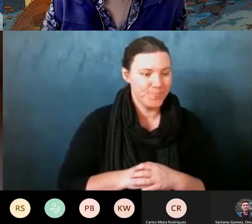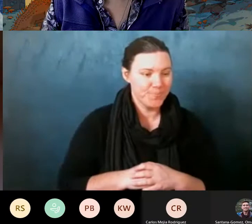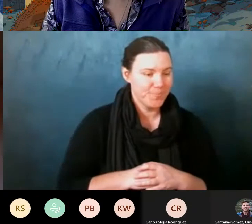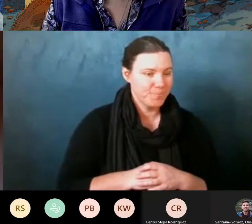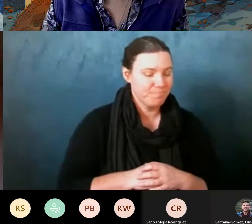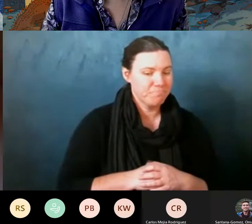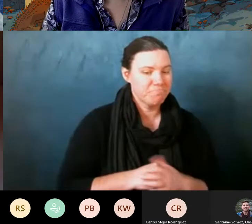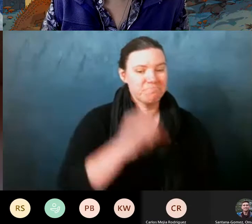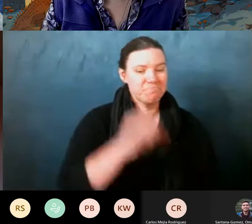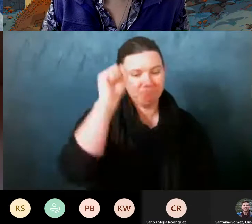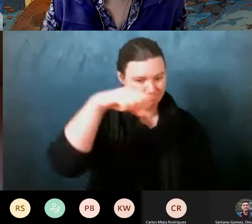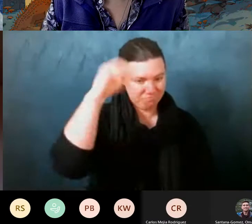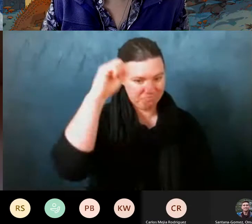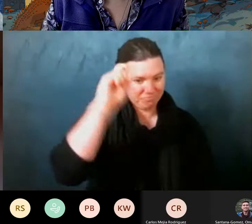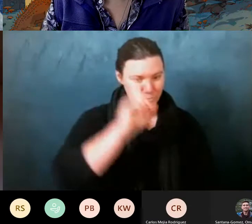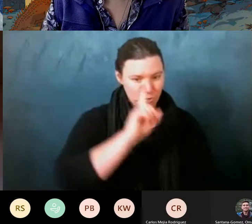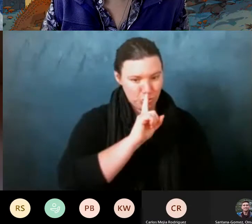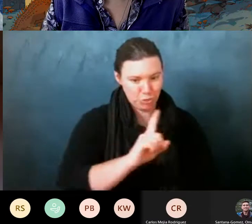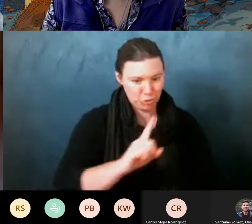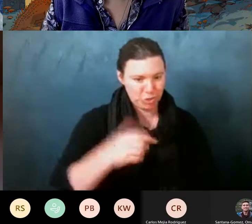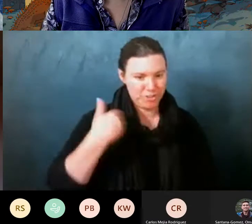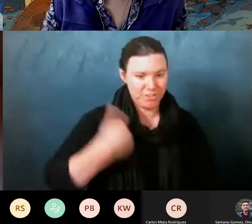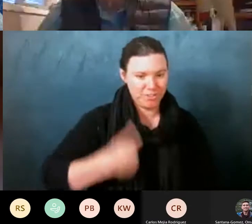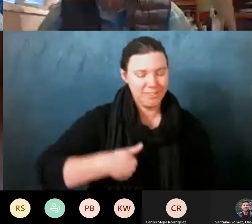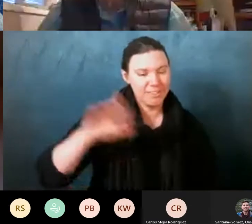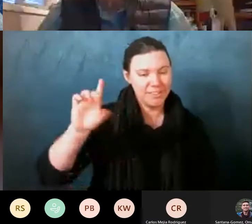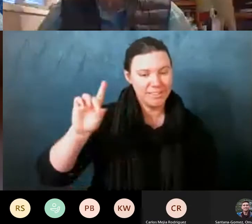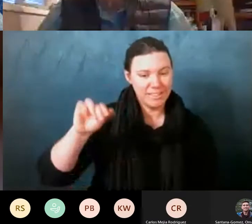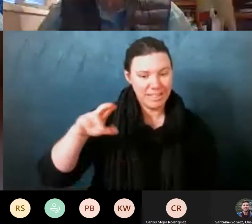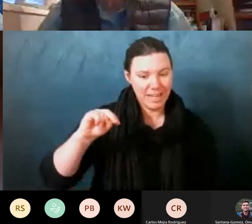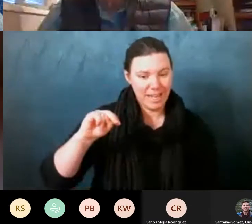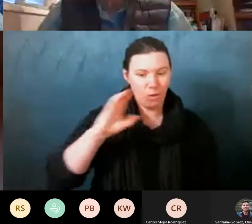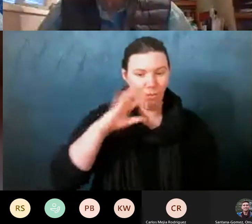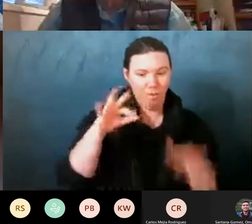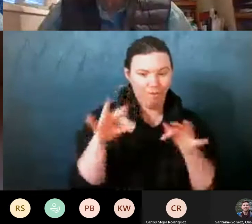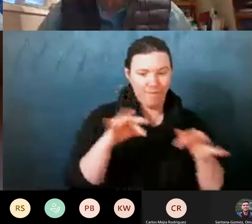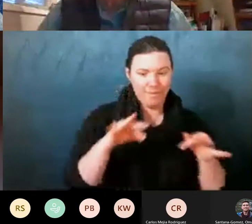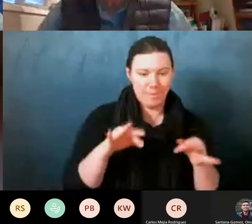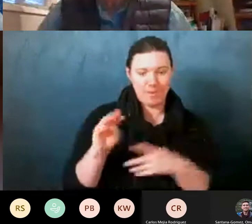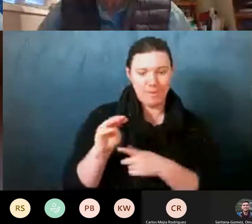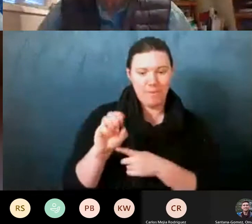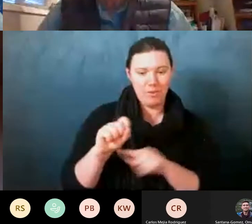You betcha. I could do that, no problem at all. On Microsoft teams, I believe what the process is gonna be,